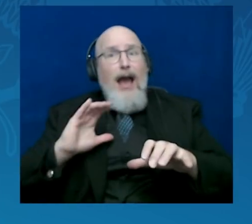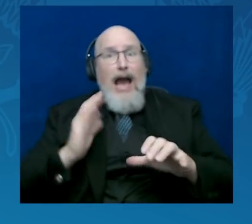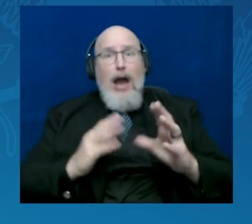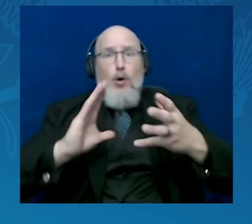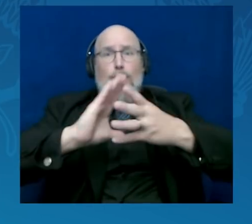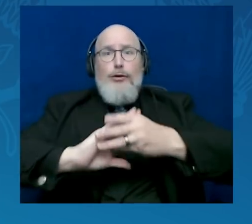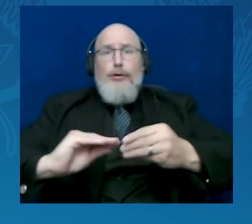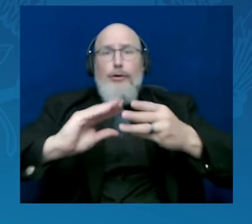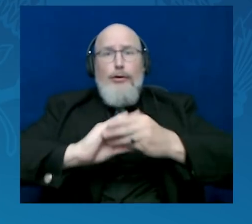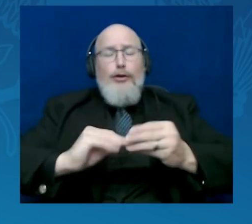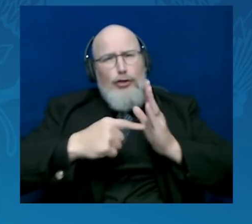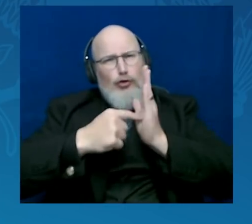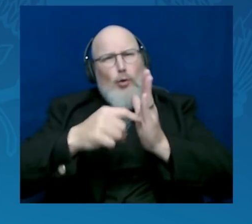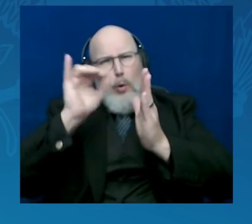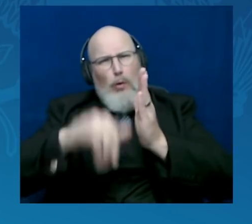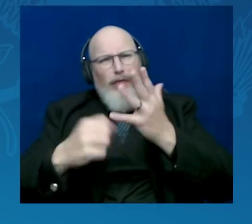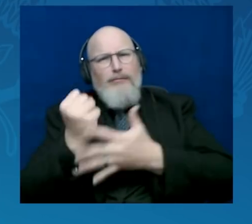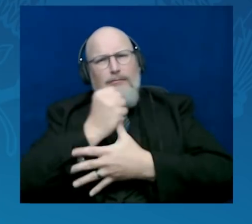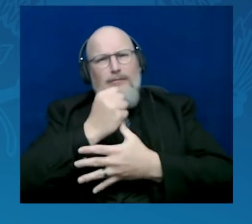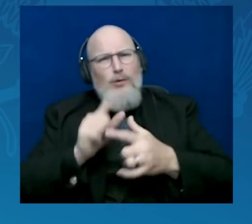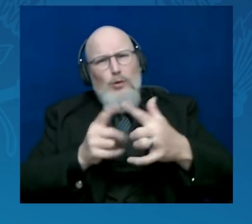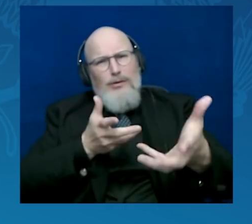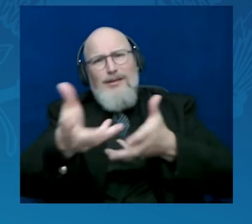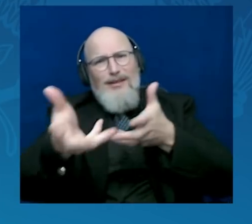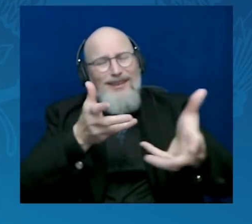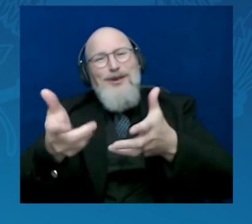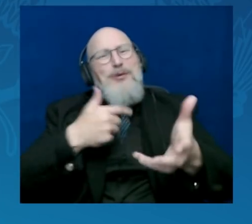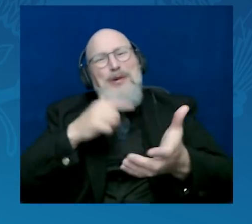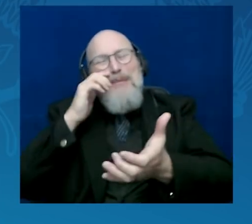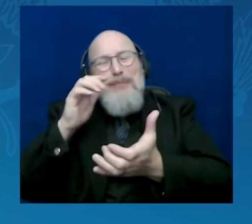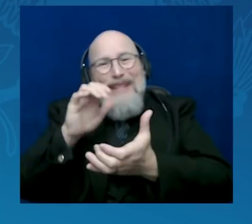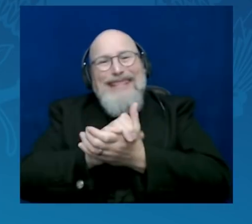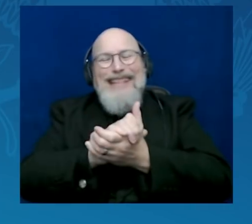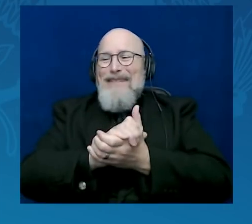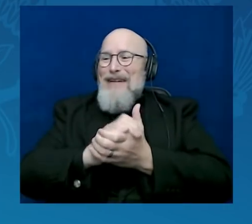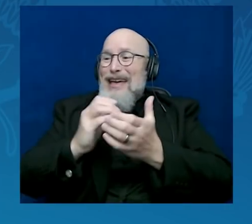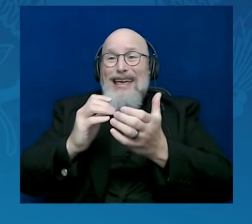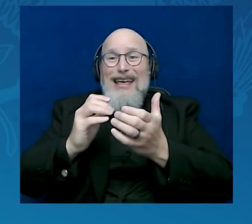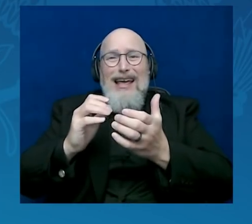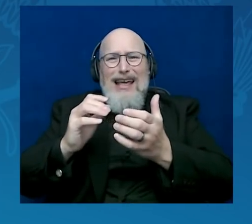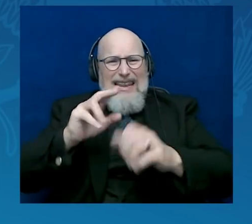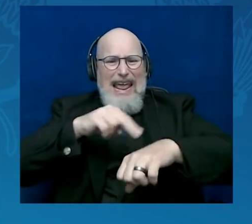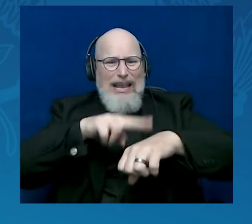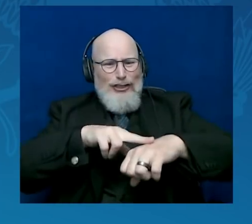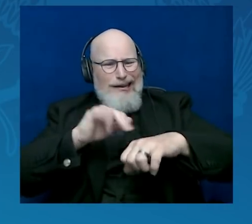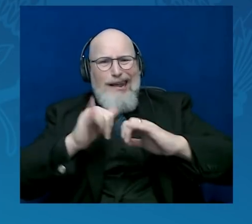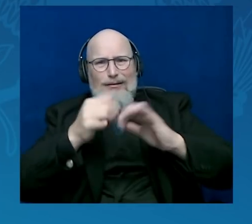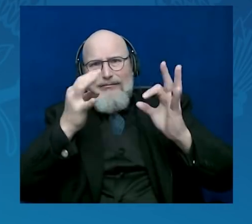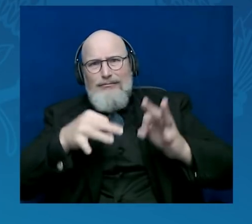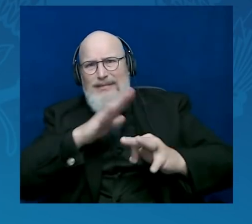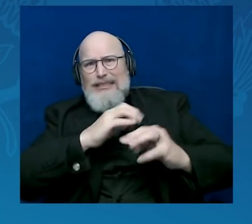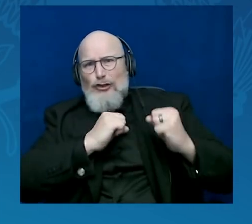We believe that when you define the strength of any nation -- certainly I'll speak for the United States --